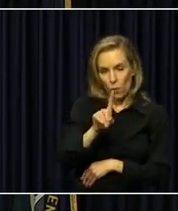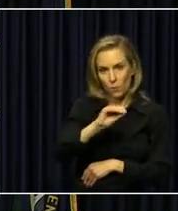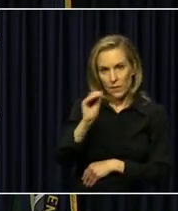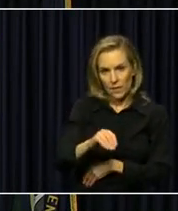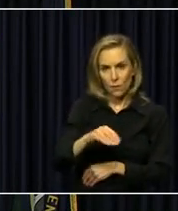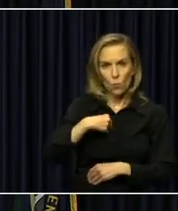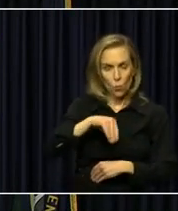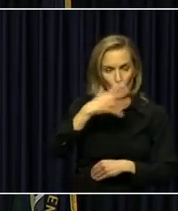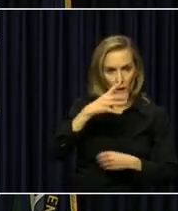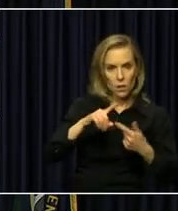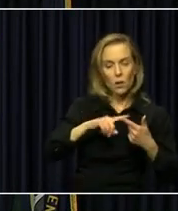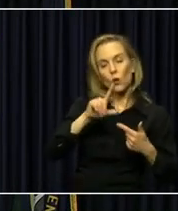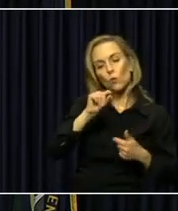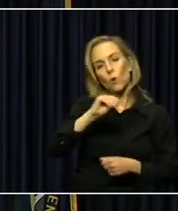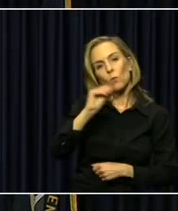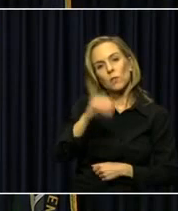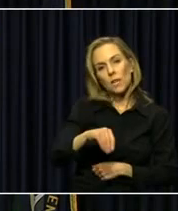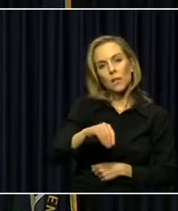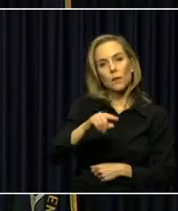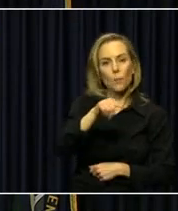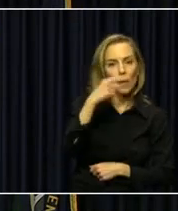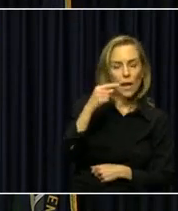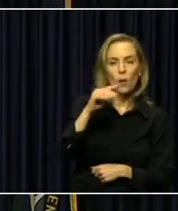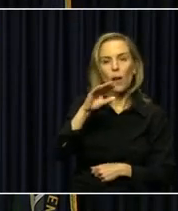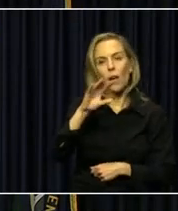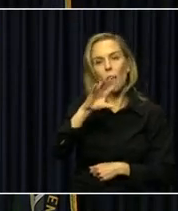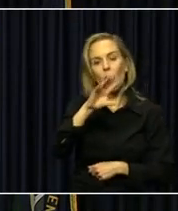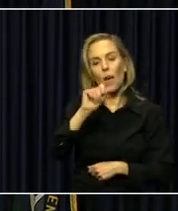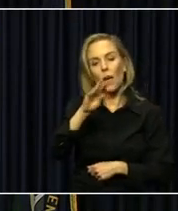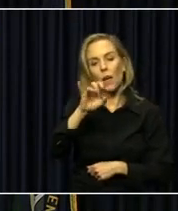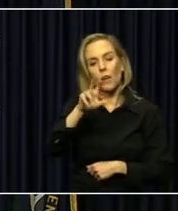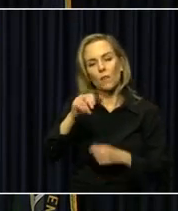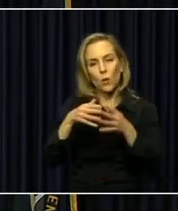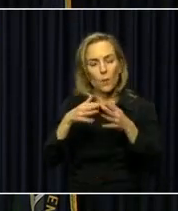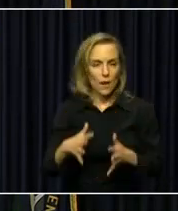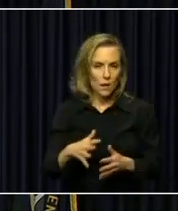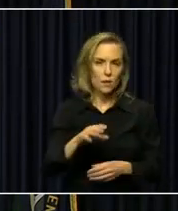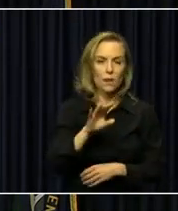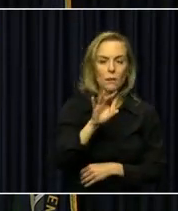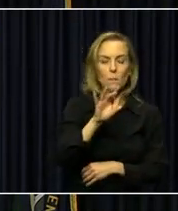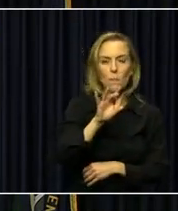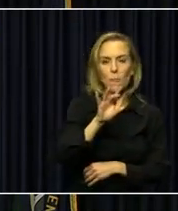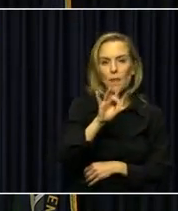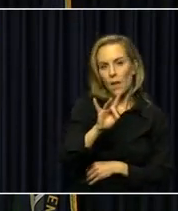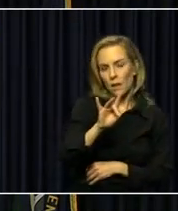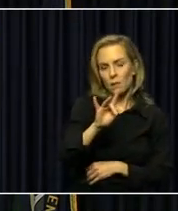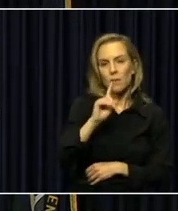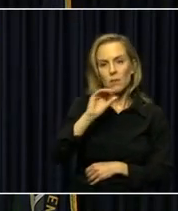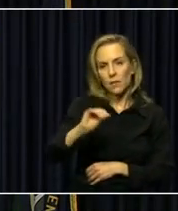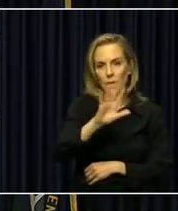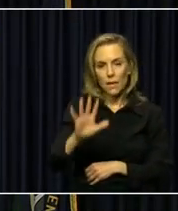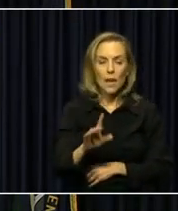WE MENTIONED YESTERDAY, HAZLEWOOD AND JEFFERSON COUNTY